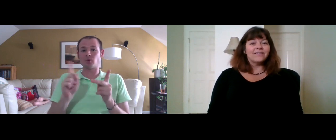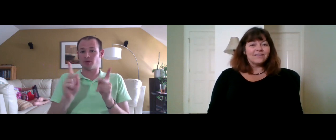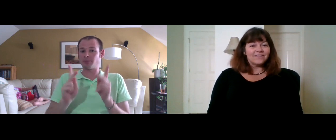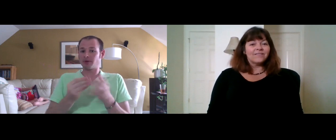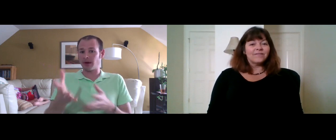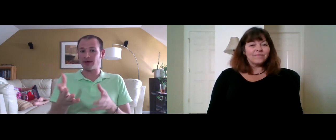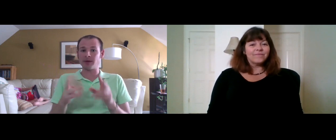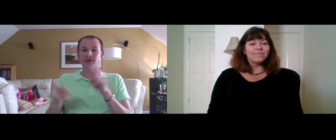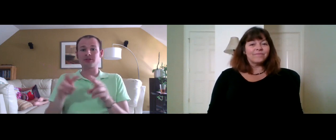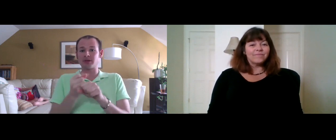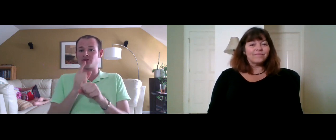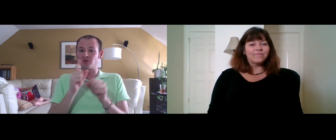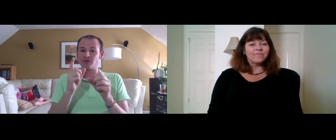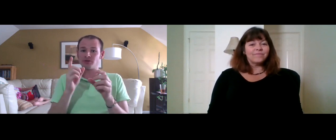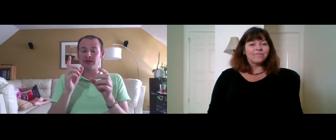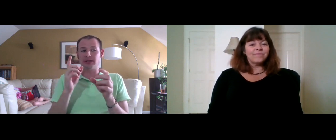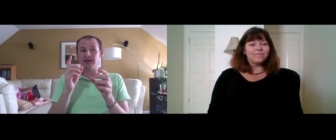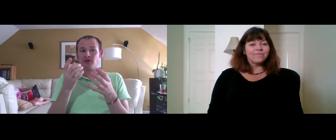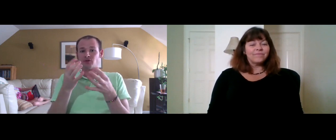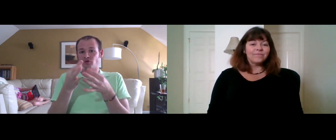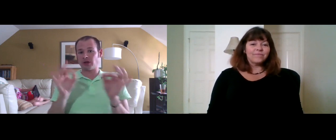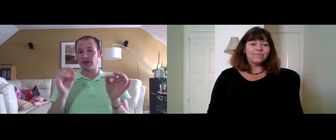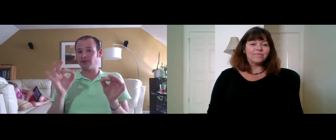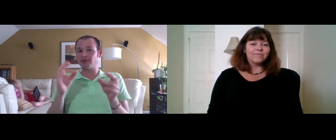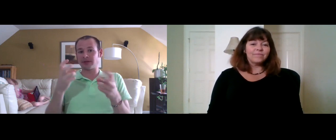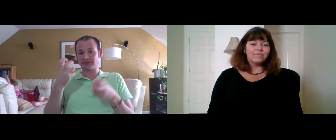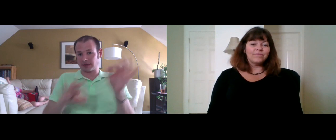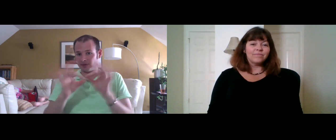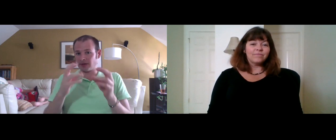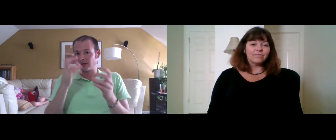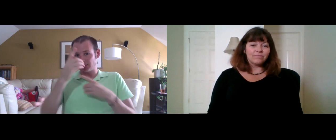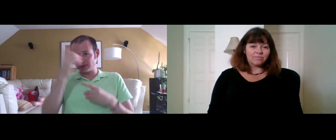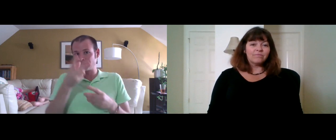people can buy them and just make sure they're free of like significant disease